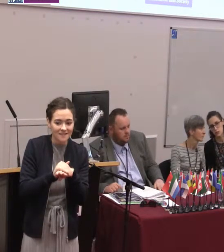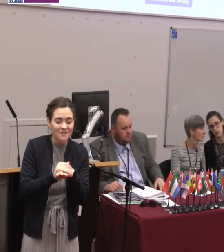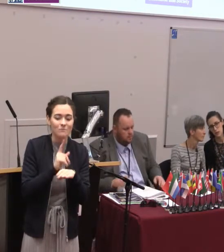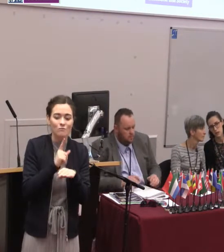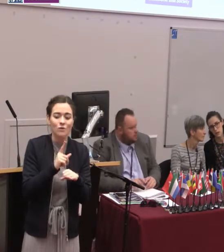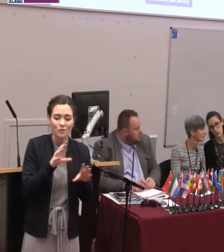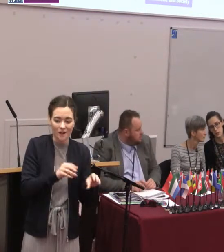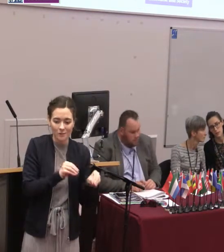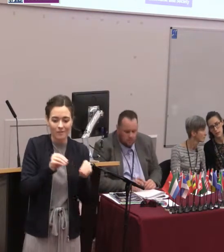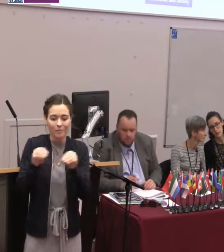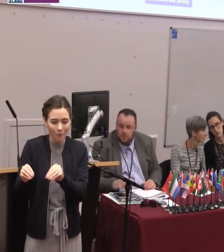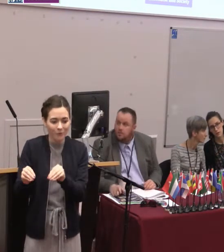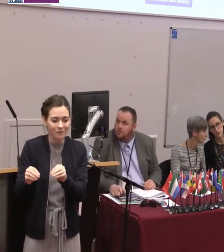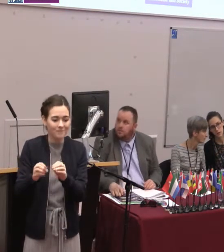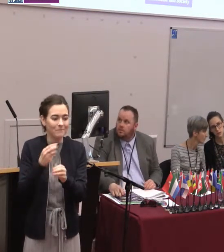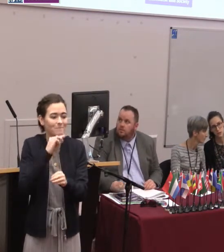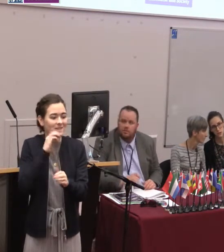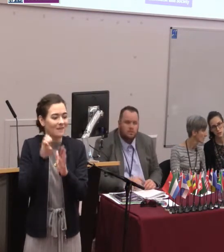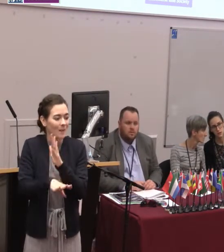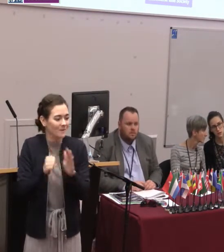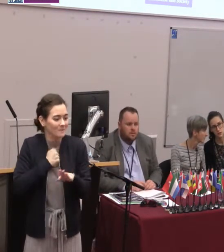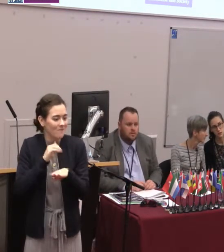I meant a lot to me, but not to others.